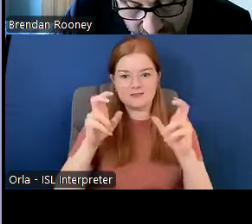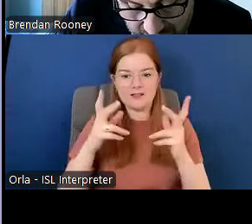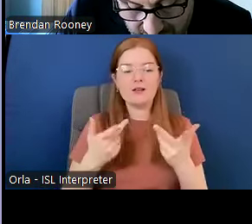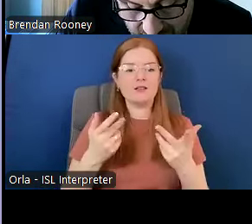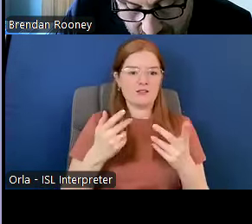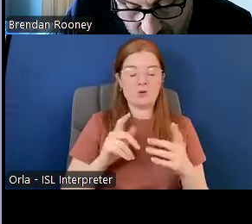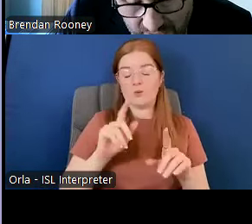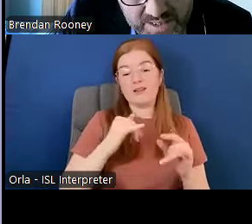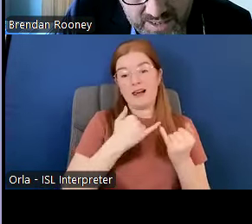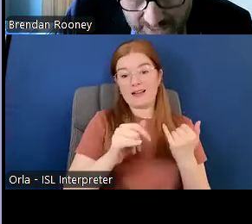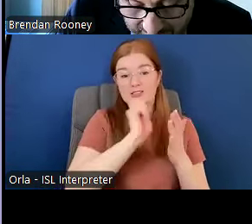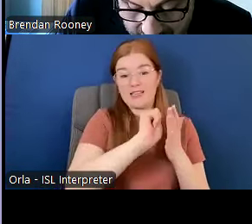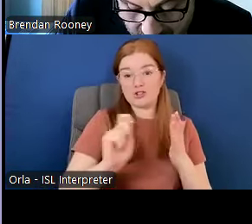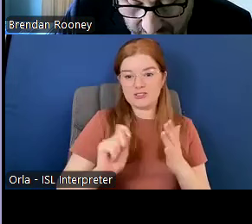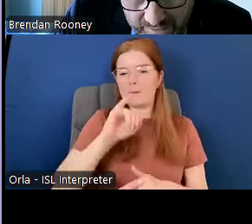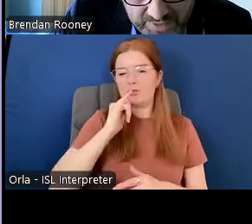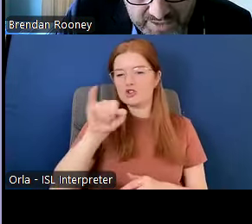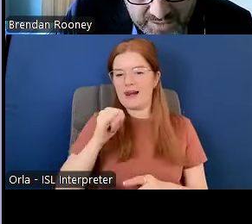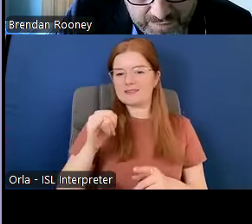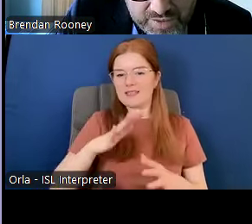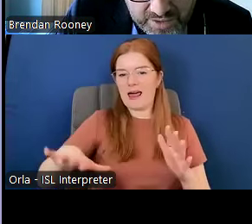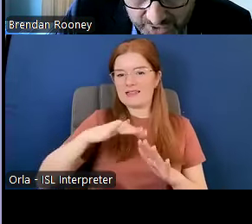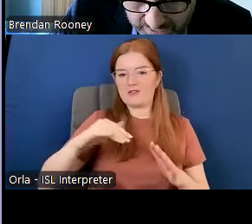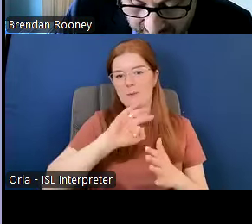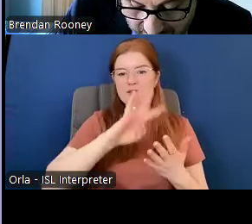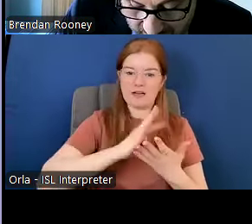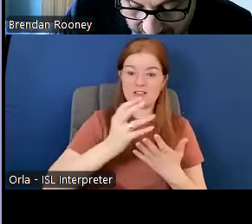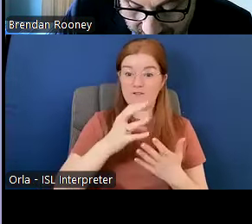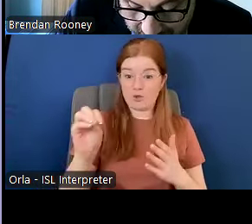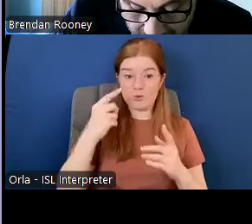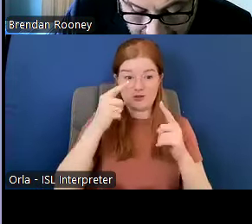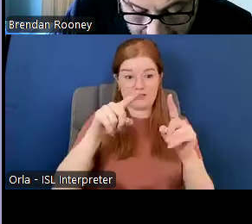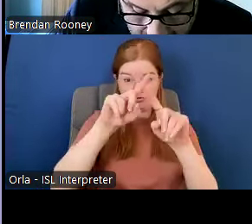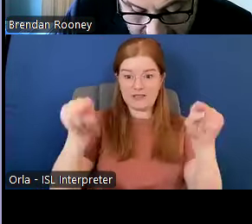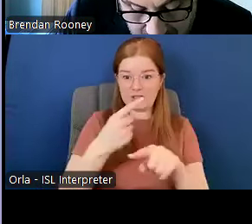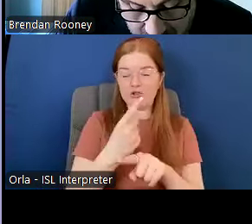she visited, Jellett's The Land, Eire, of 1940 which you see on the screen, seems to